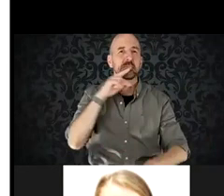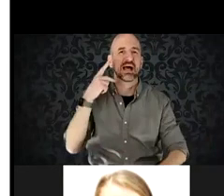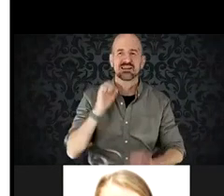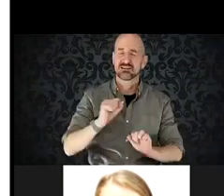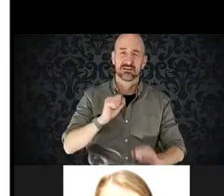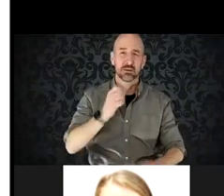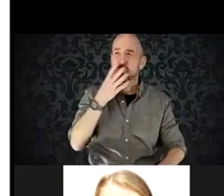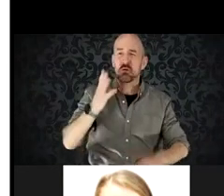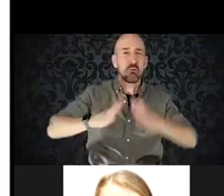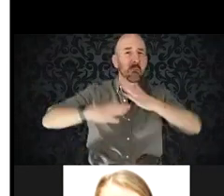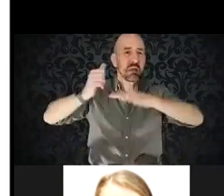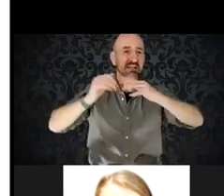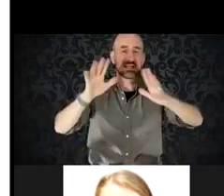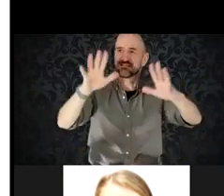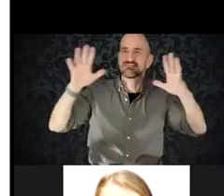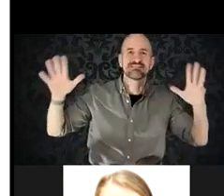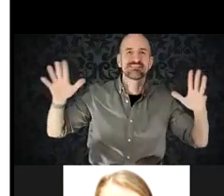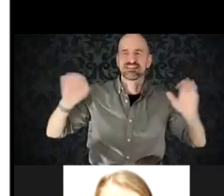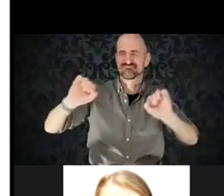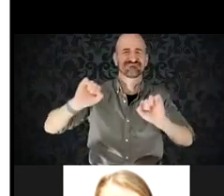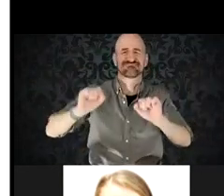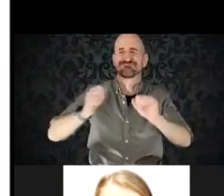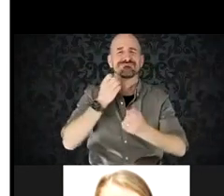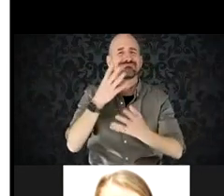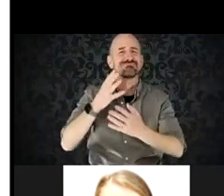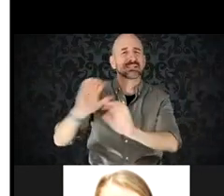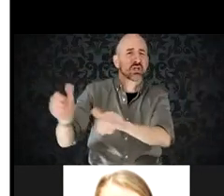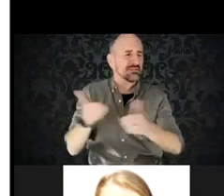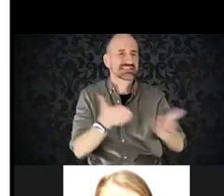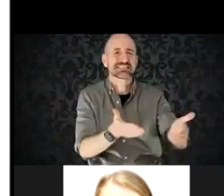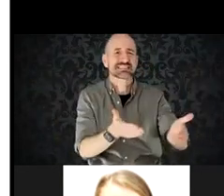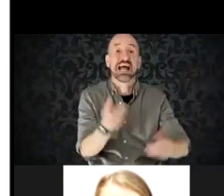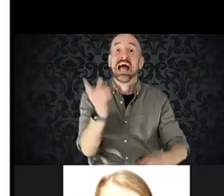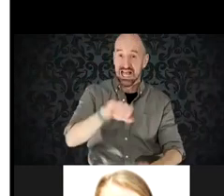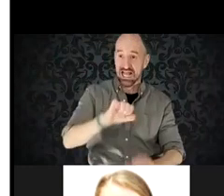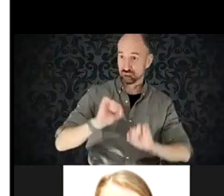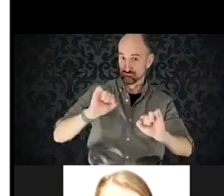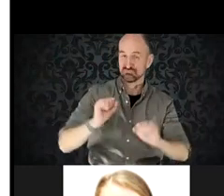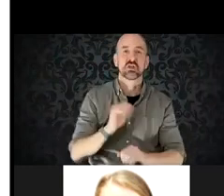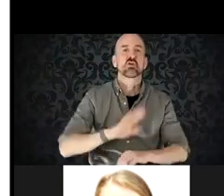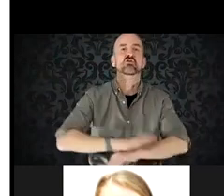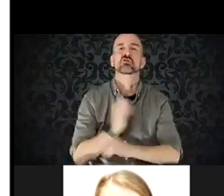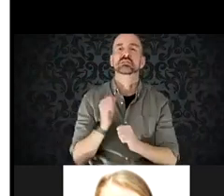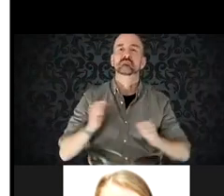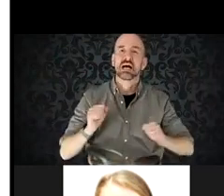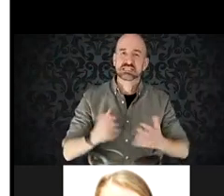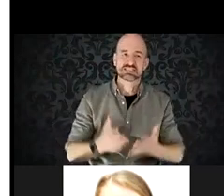TV and you can read about my gardening and gardening tips in various publications. Why are we here? Well, we are